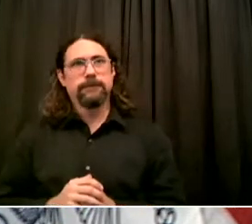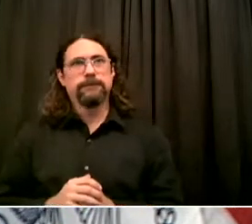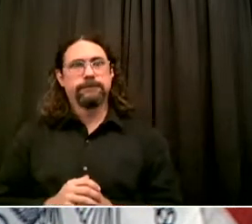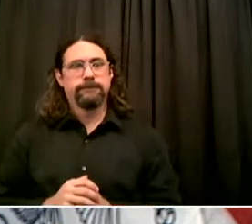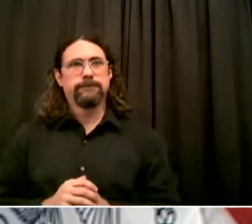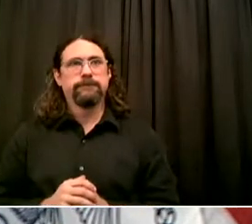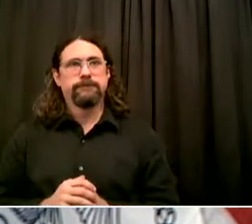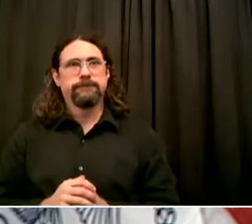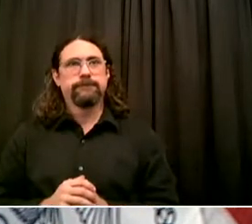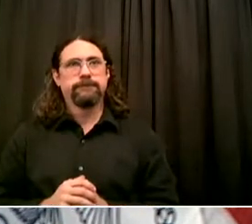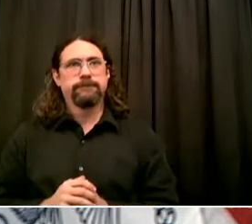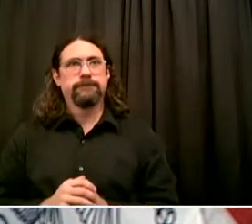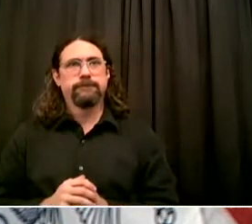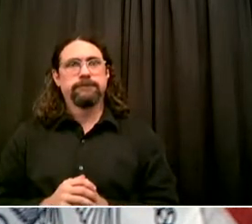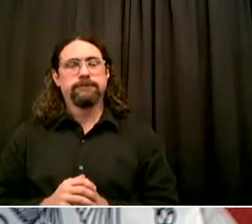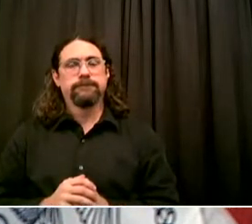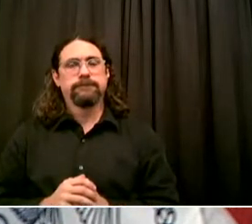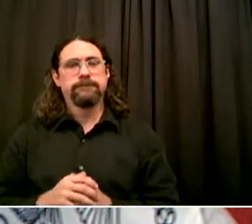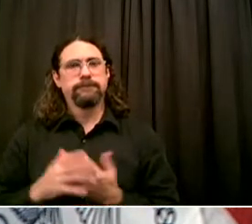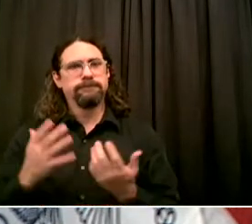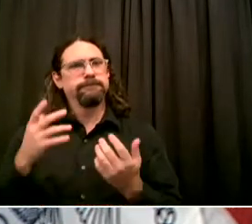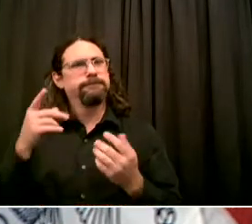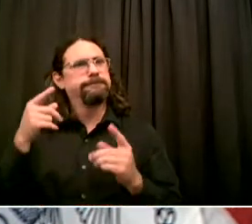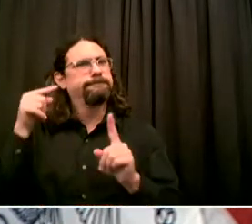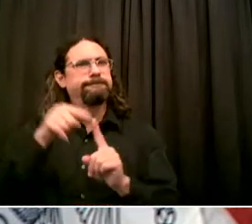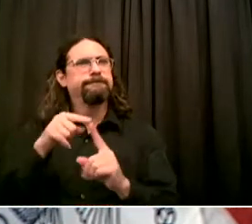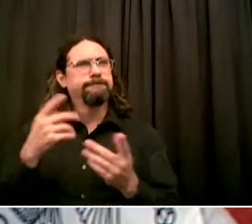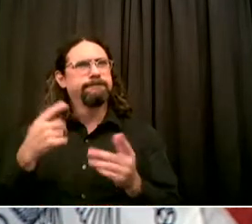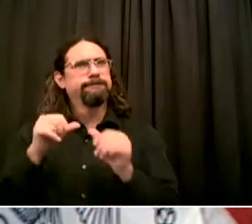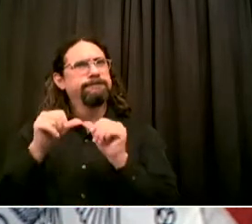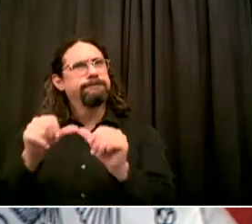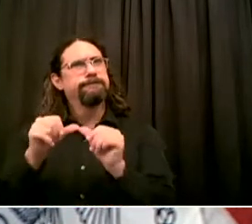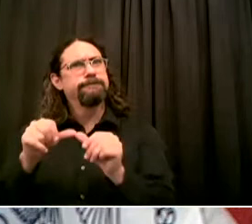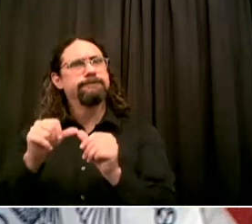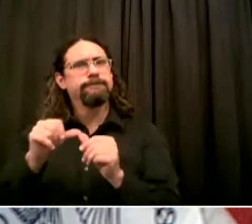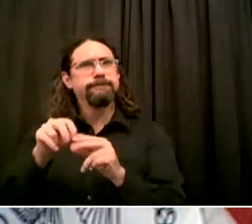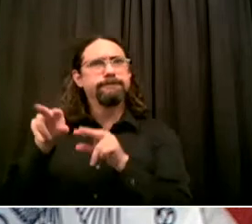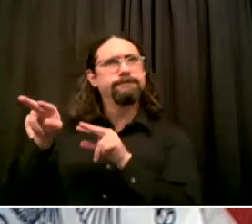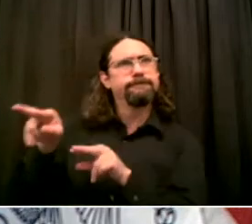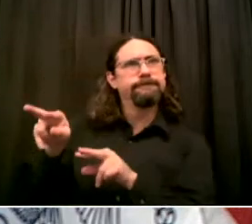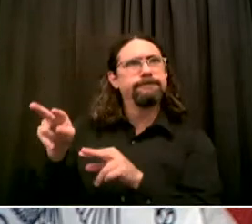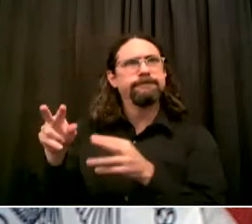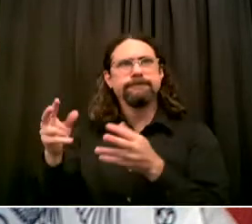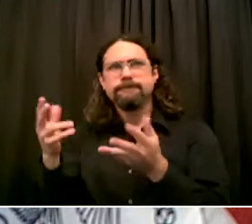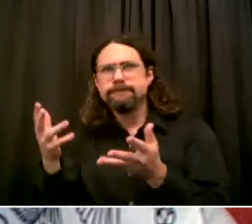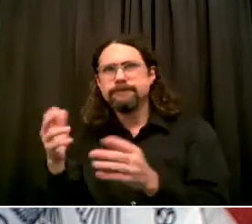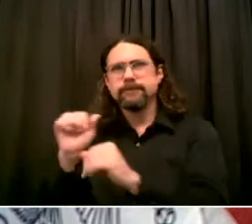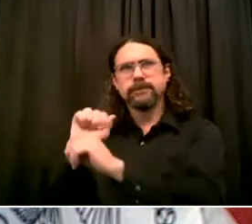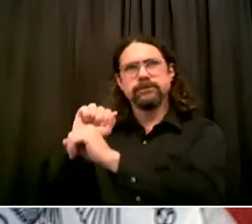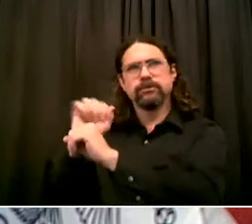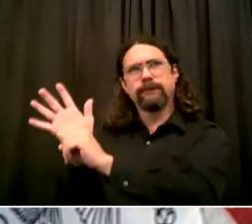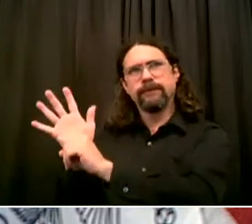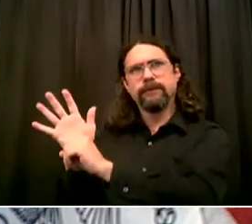OUR EYE OFFF THE BALL AND THERE ARE OTHER PROBLEMS DEVELOPING. ONE OF THE PAINFUL SIDE EVERYTHINGS OF THE CORONAVIRUS